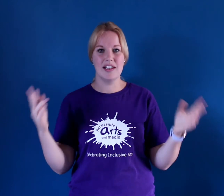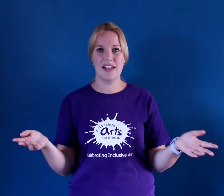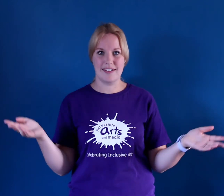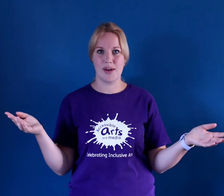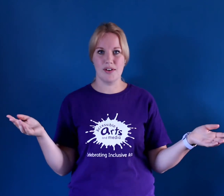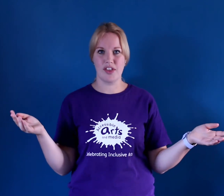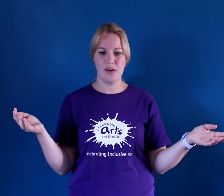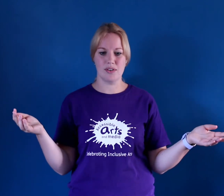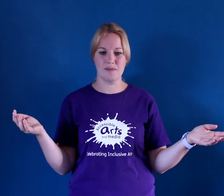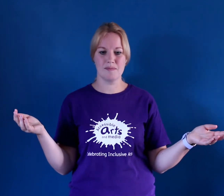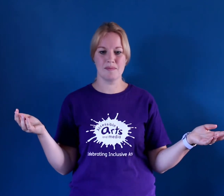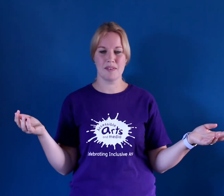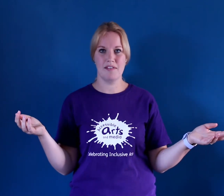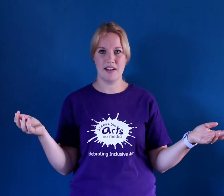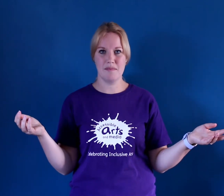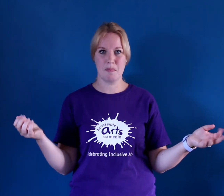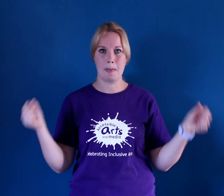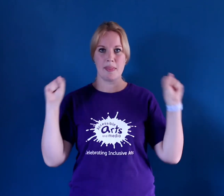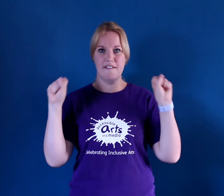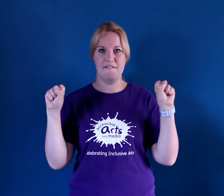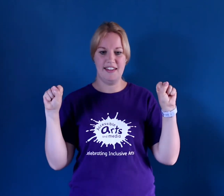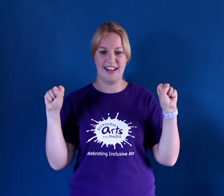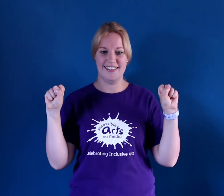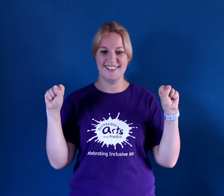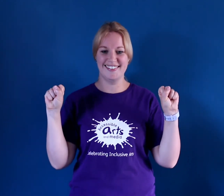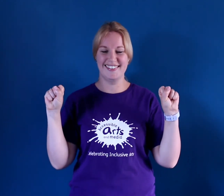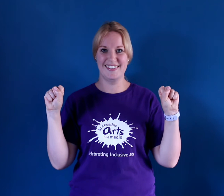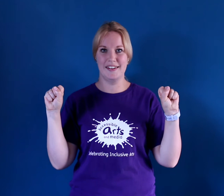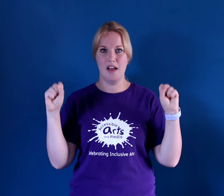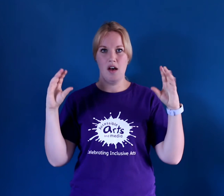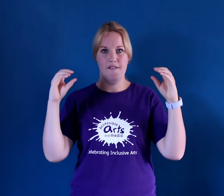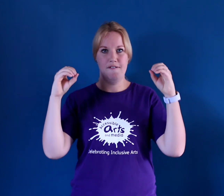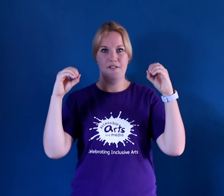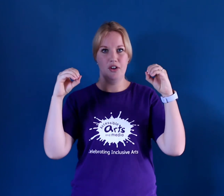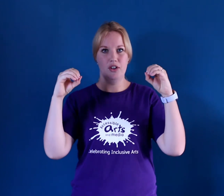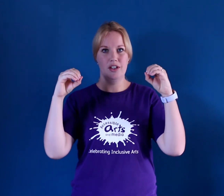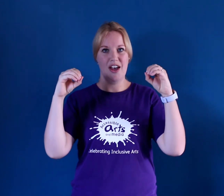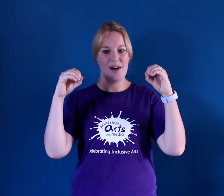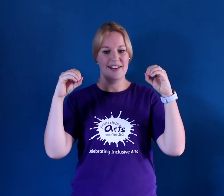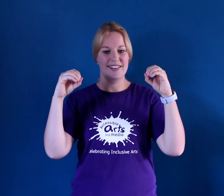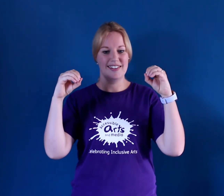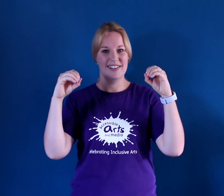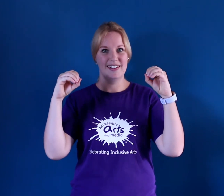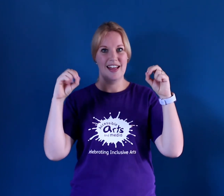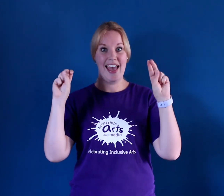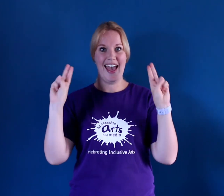Let’s go over those. Ready? Fist hand, full O hand,